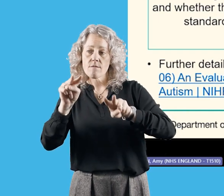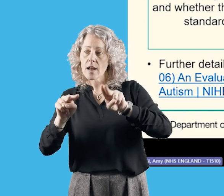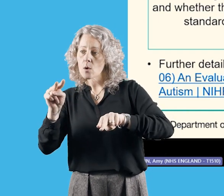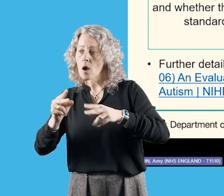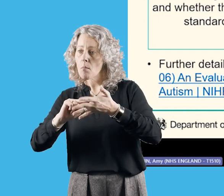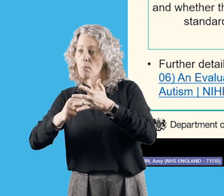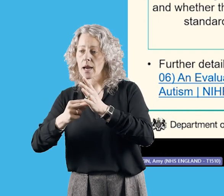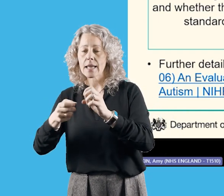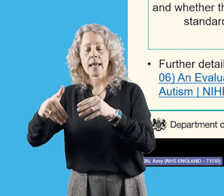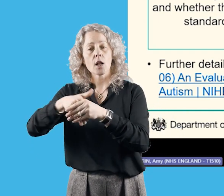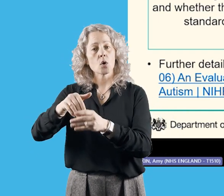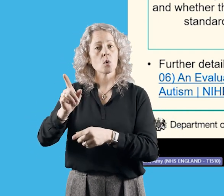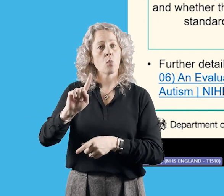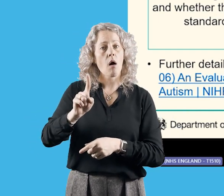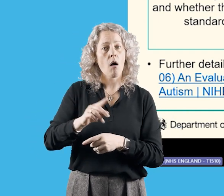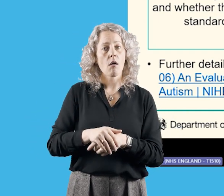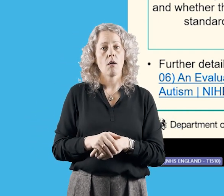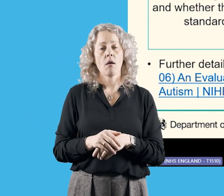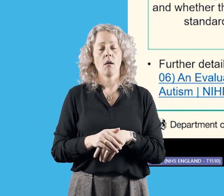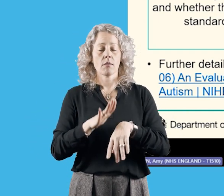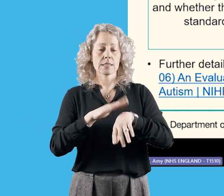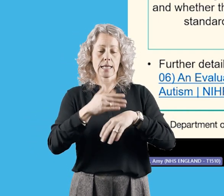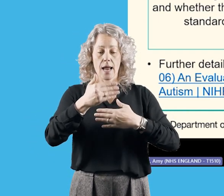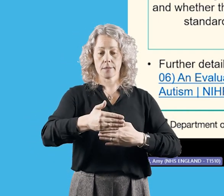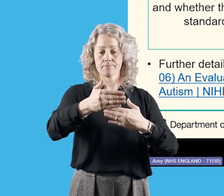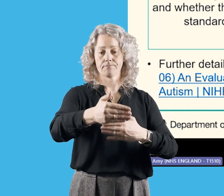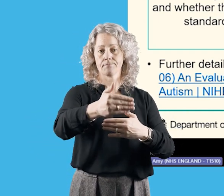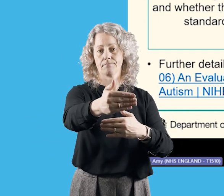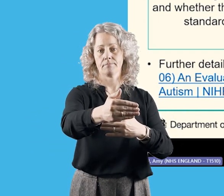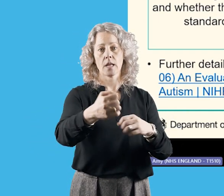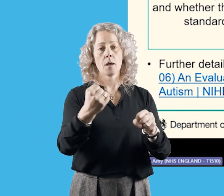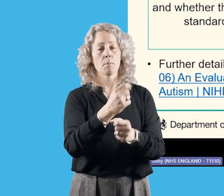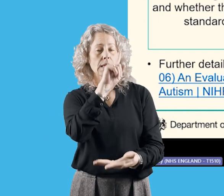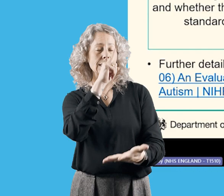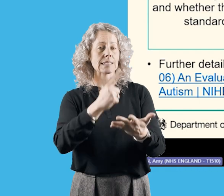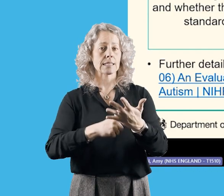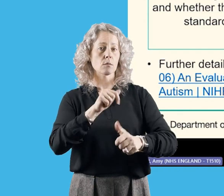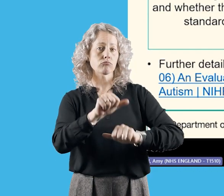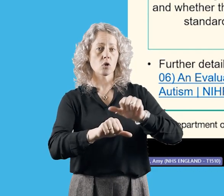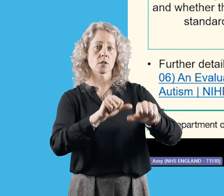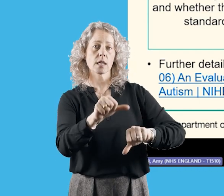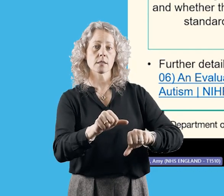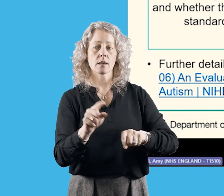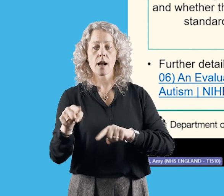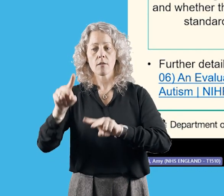include and the timescales for both the decision making process and the evaluation itself